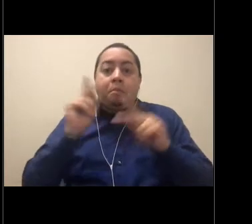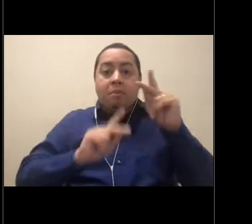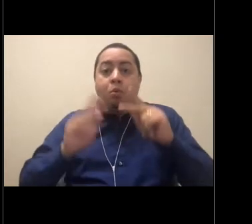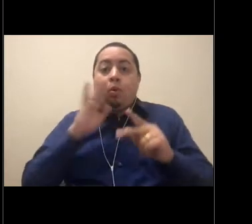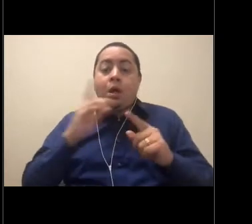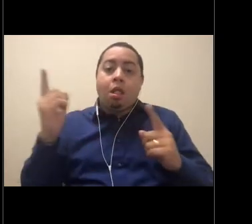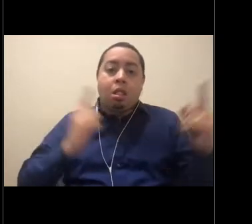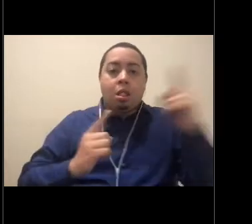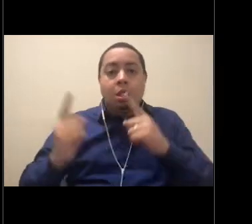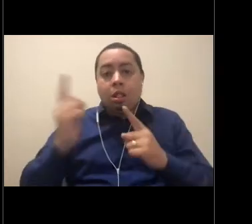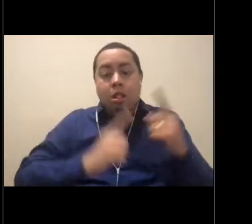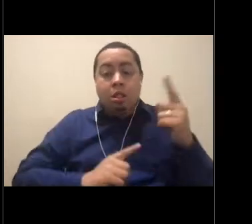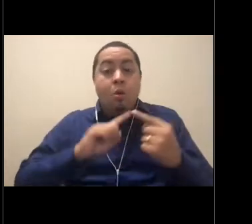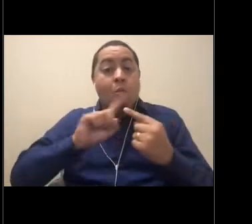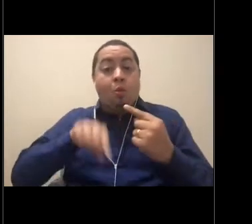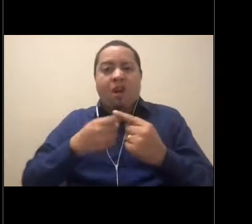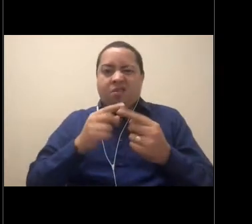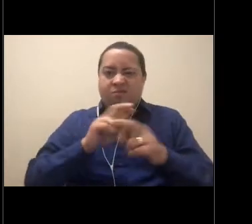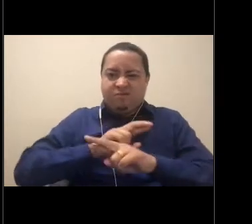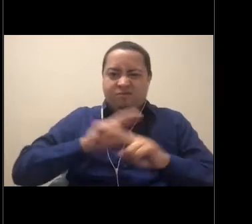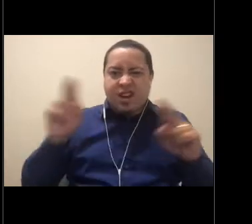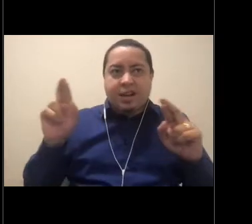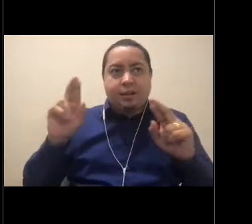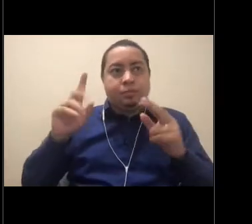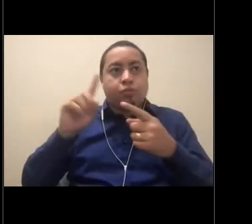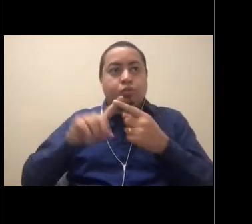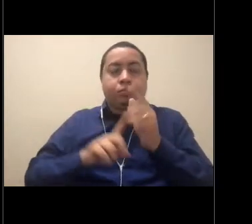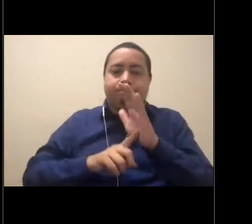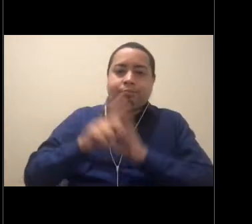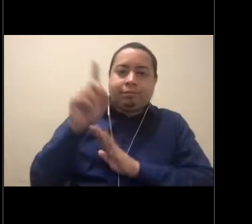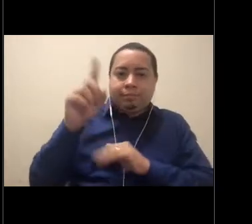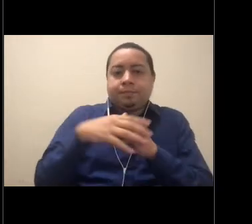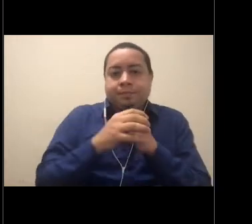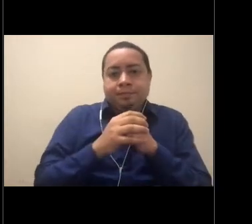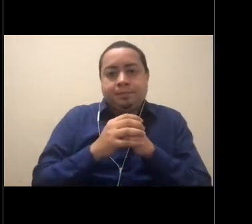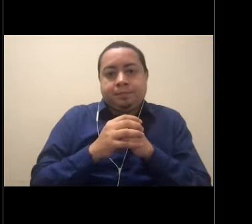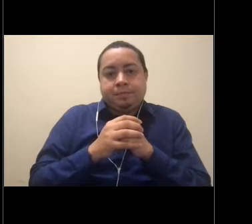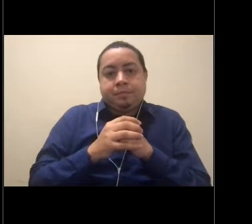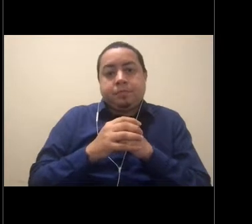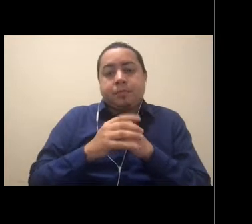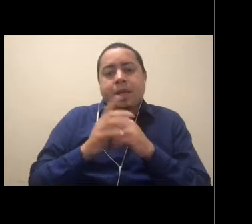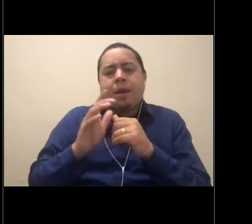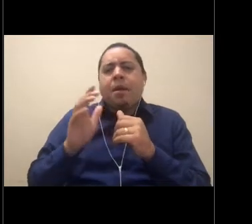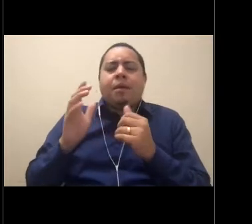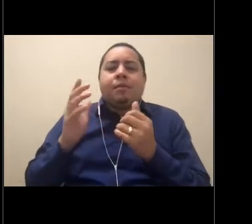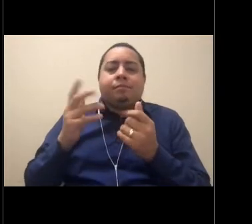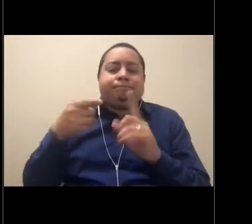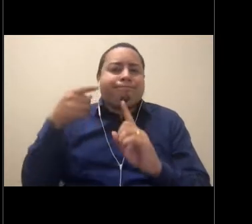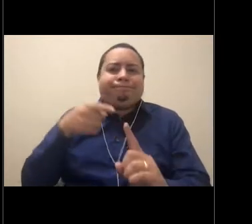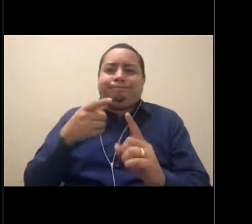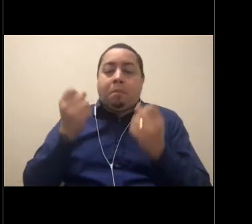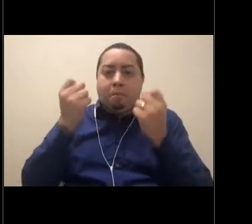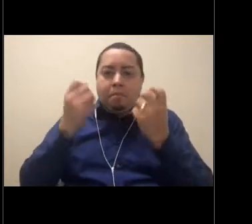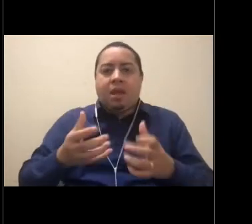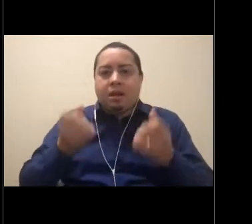And that'll be the GOES tea launch and great question. So it becomes a lot of people involved in a launch campaign